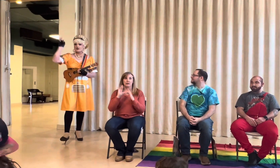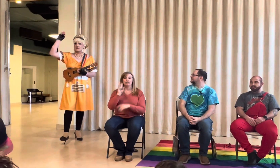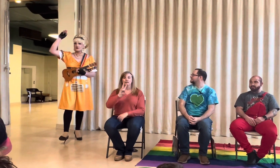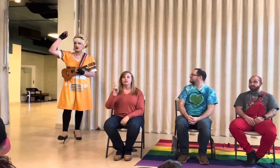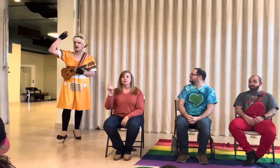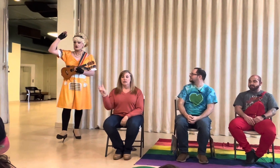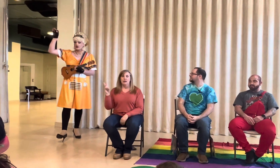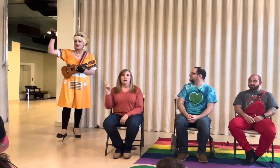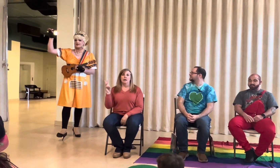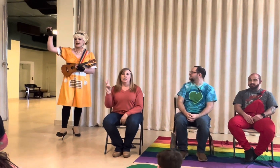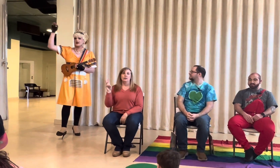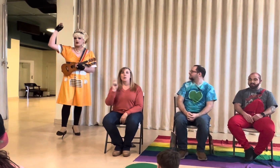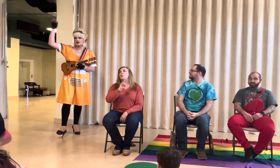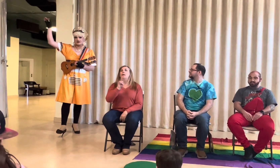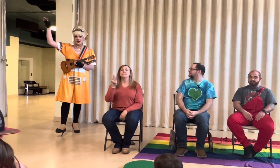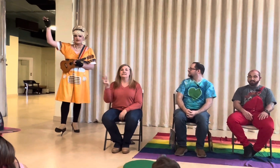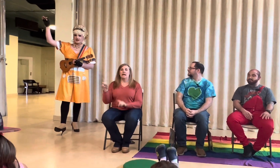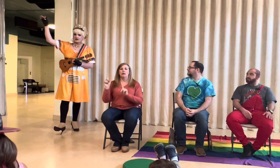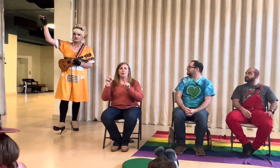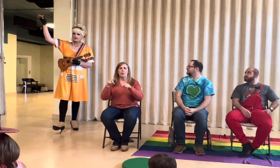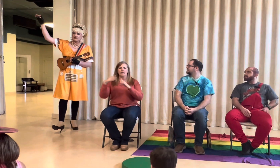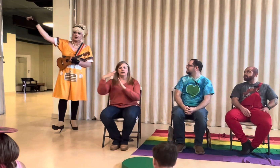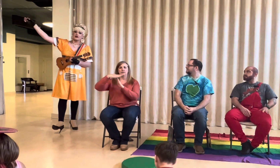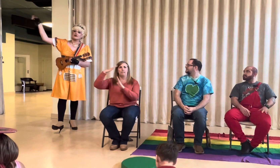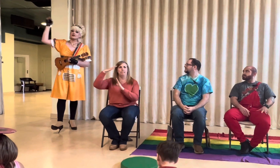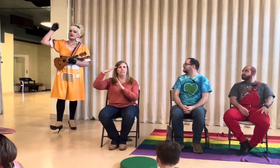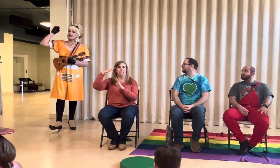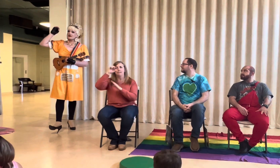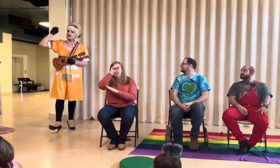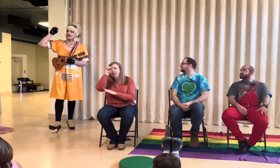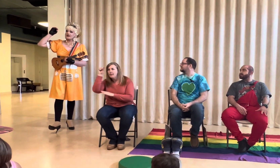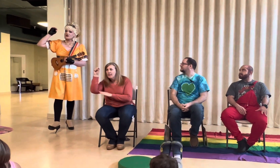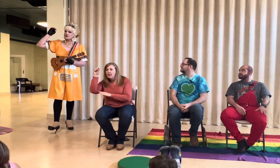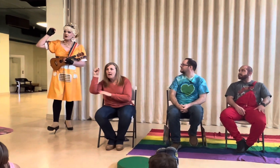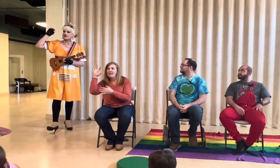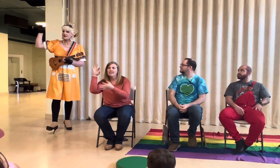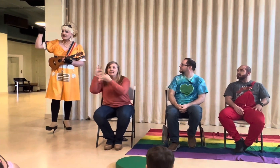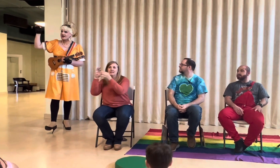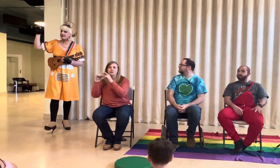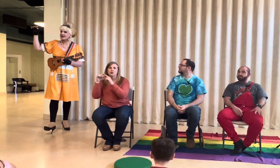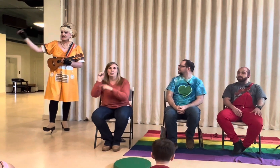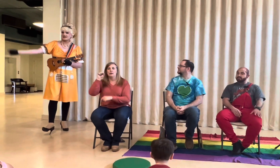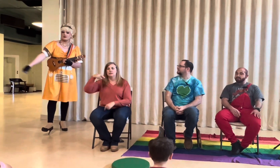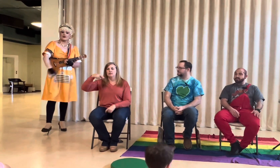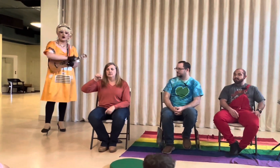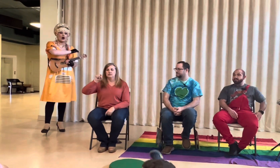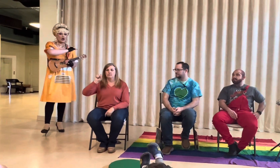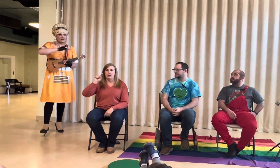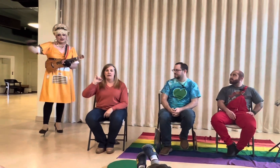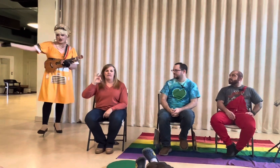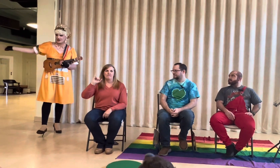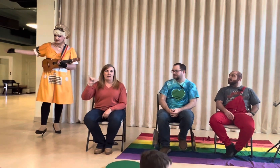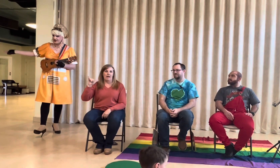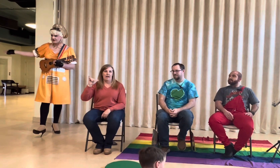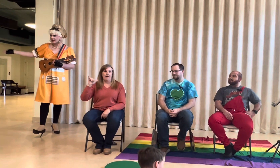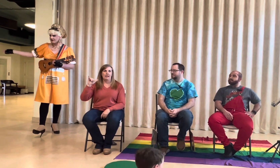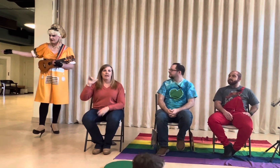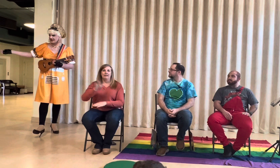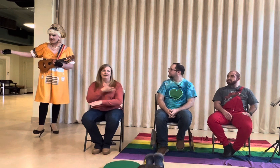if you go to our website, and go to the top menu, there's a link to a Spotify playlist with all of the songs that we've sung for reading